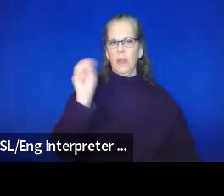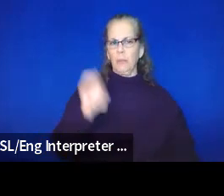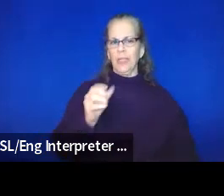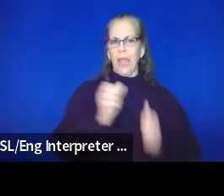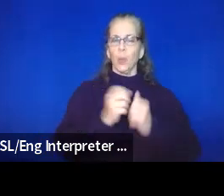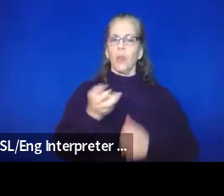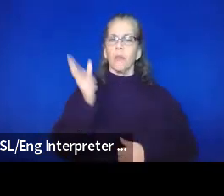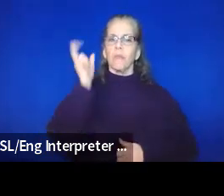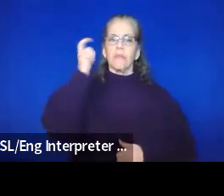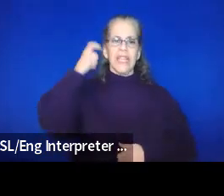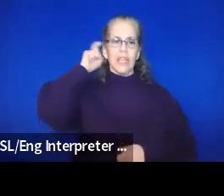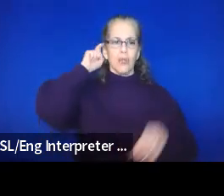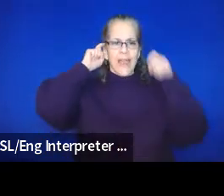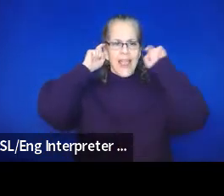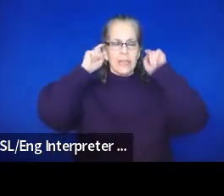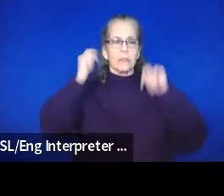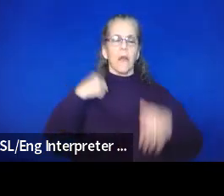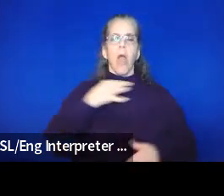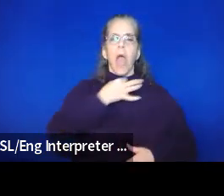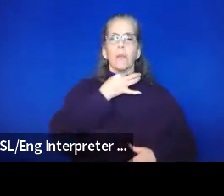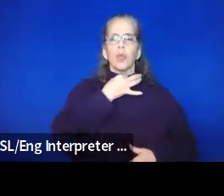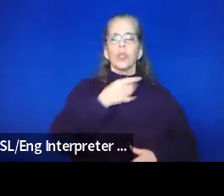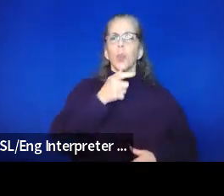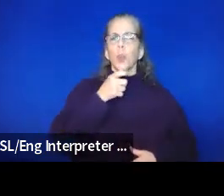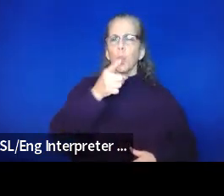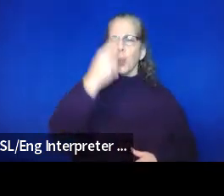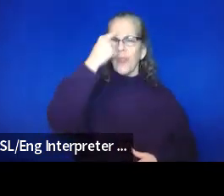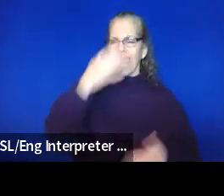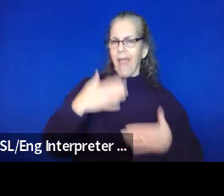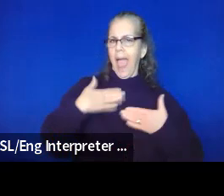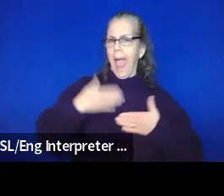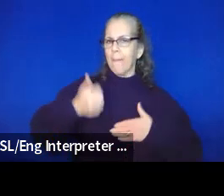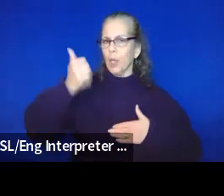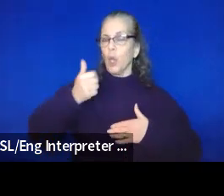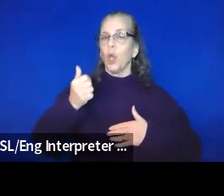who you think will be happier after a cochlear implant?